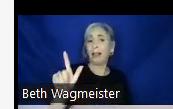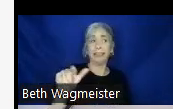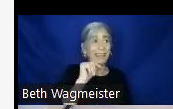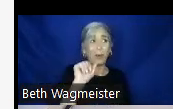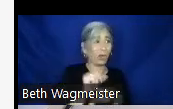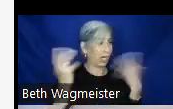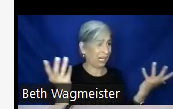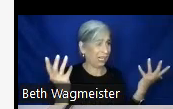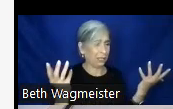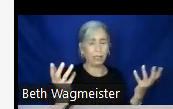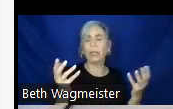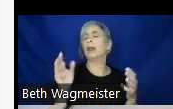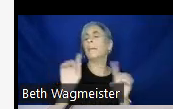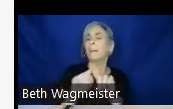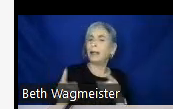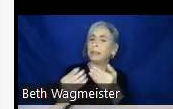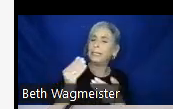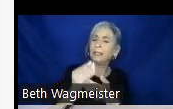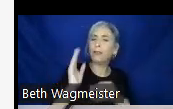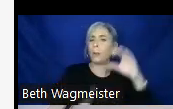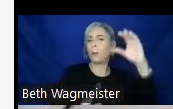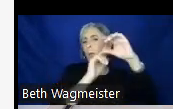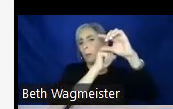These are all problems that are much easier for browsers to fix. Not easy,